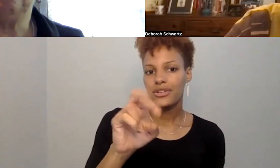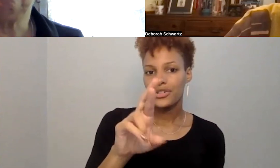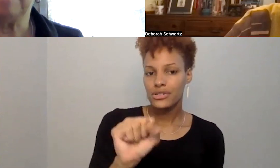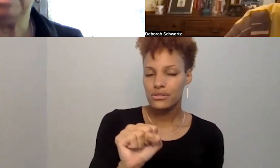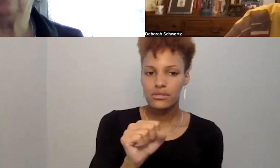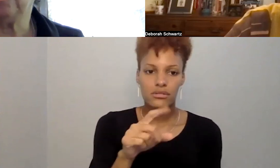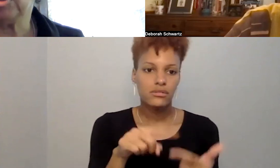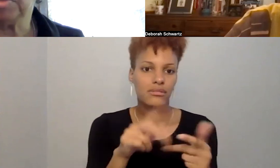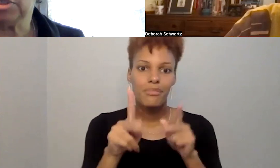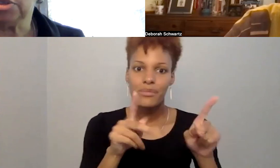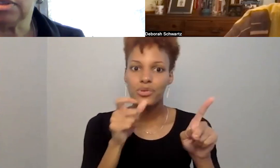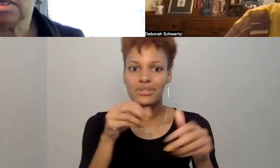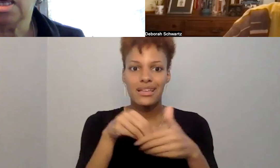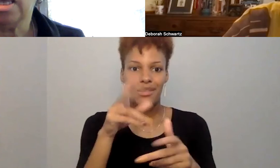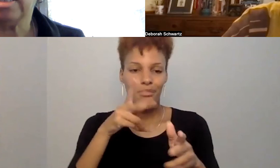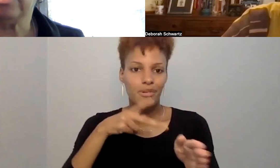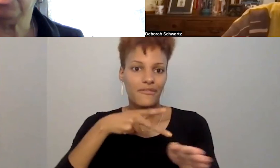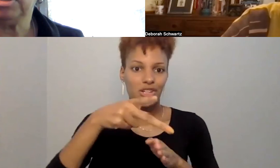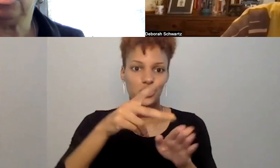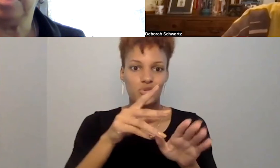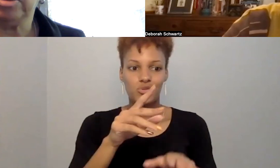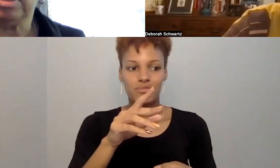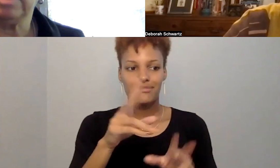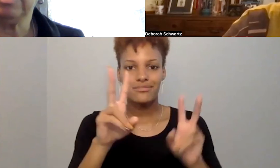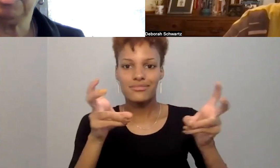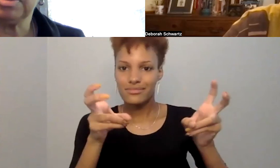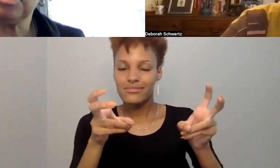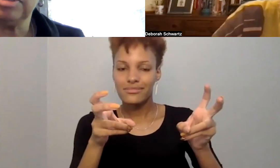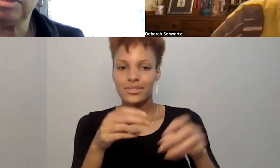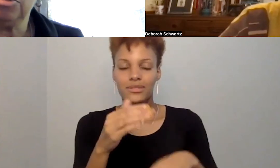in professional positions, and I think we need to do better. And I think we particularly need to